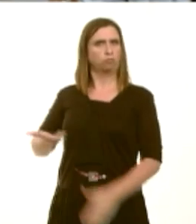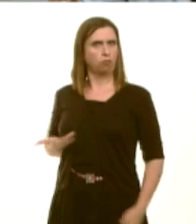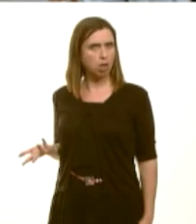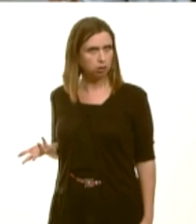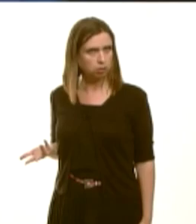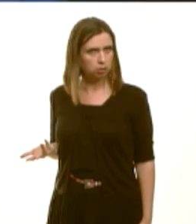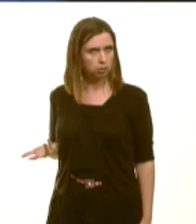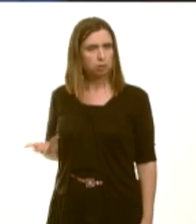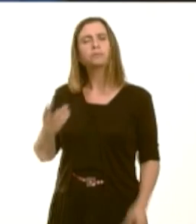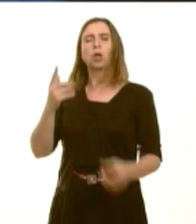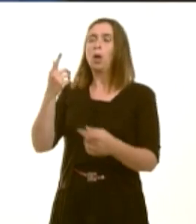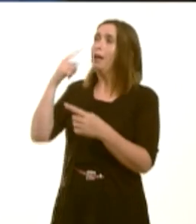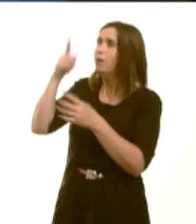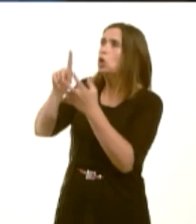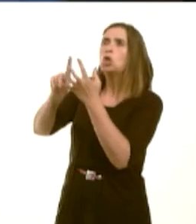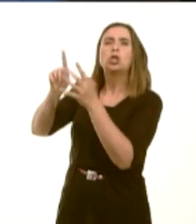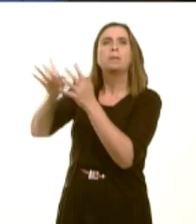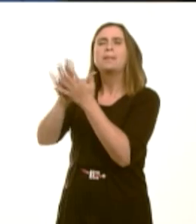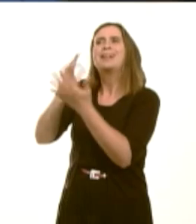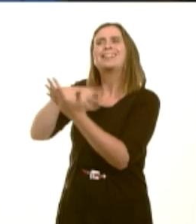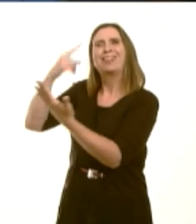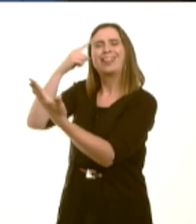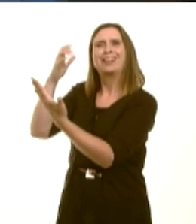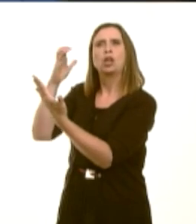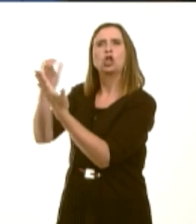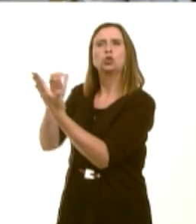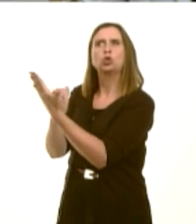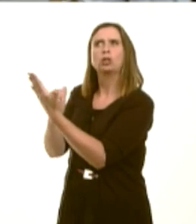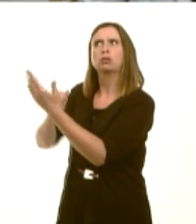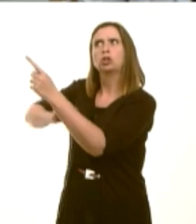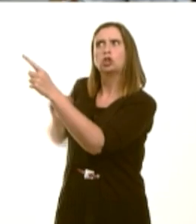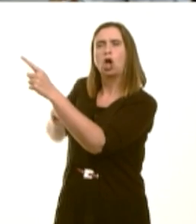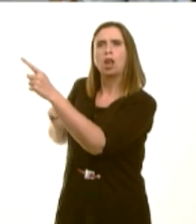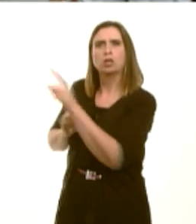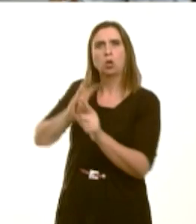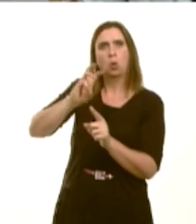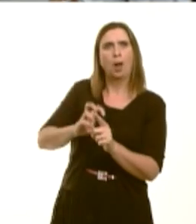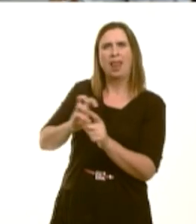y Deyrnas Unedig eisiau ei wneud yn newid cyfansoddiad Cymru aír Alban, ac, felly ni